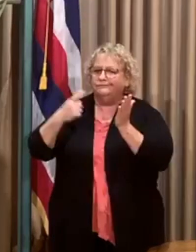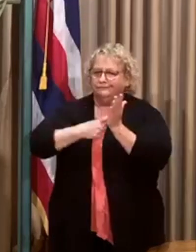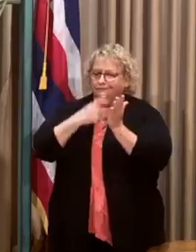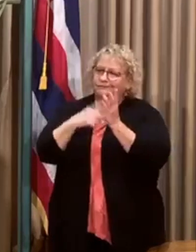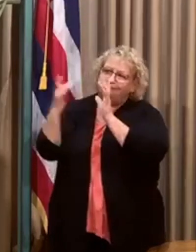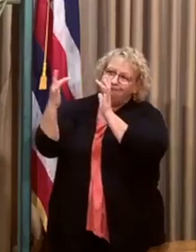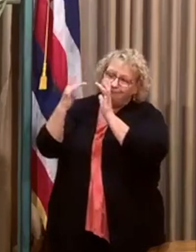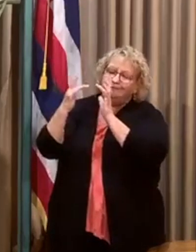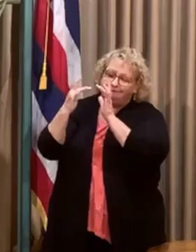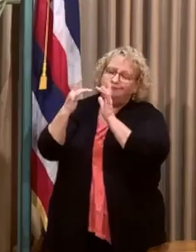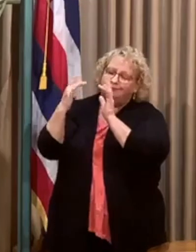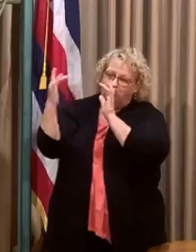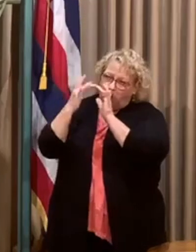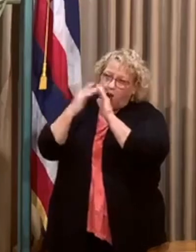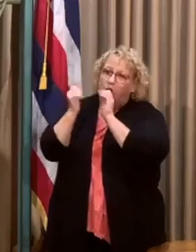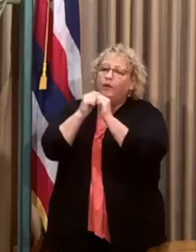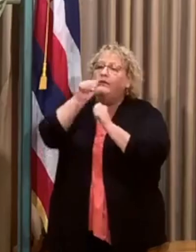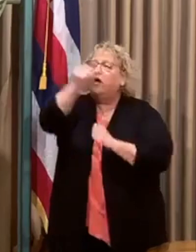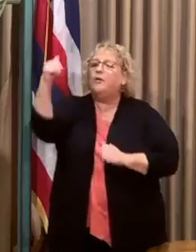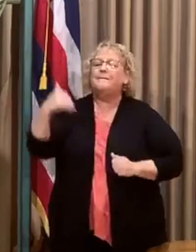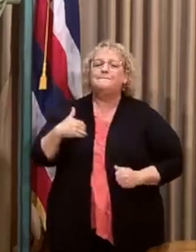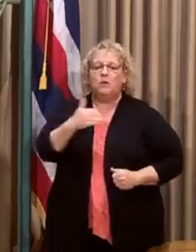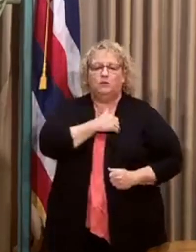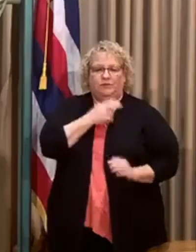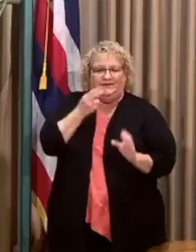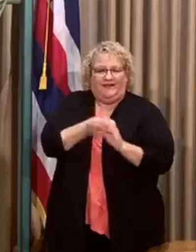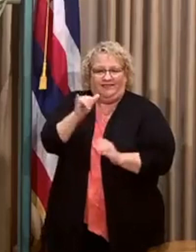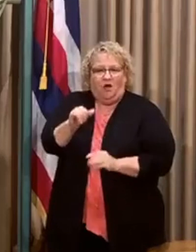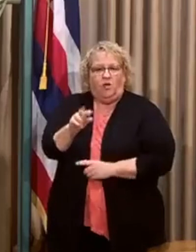at our other member institutions and with the conferences